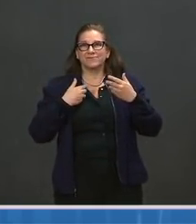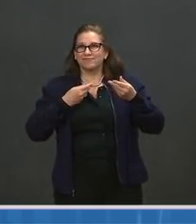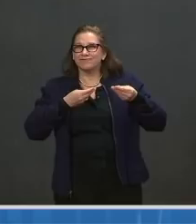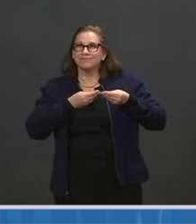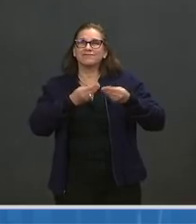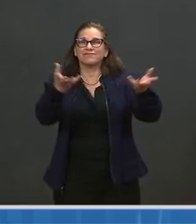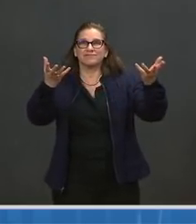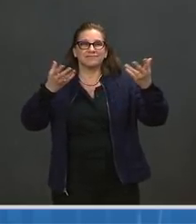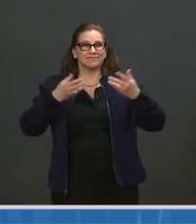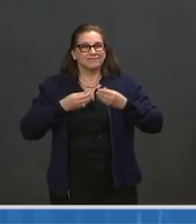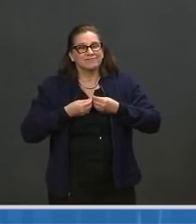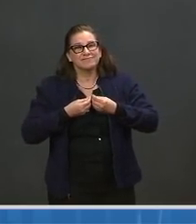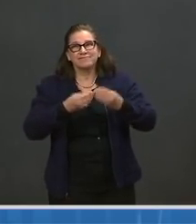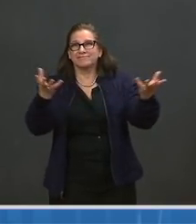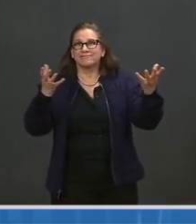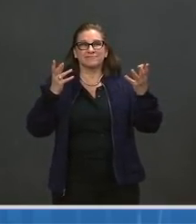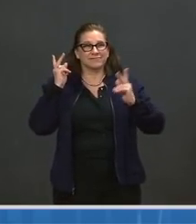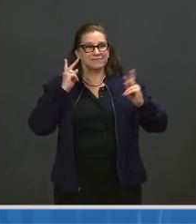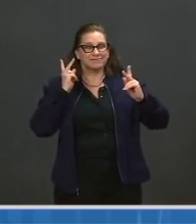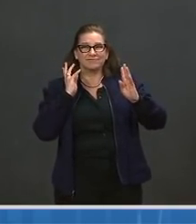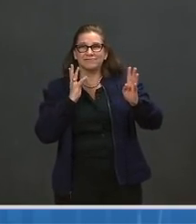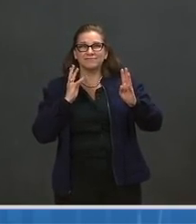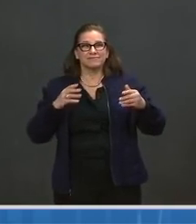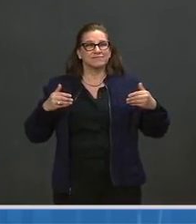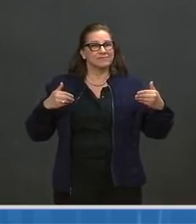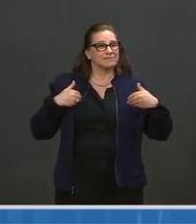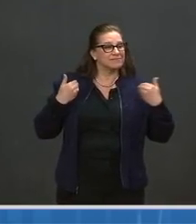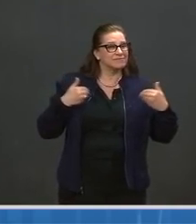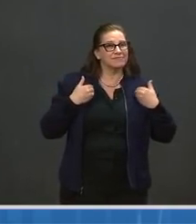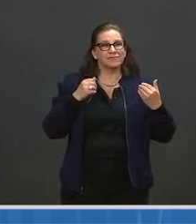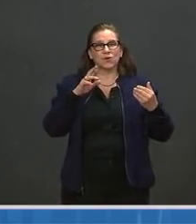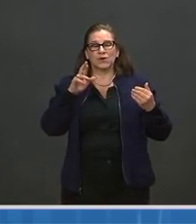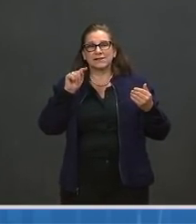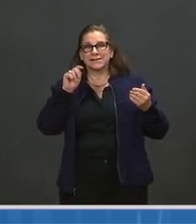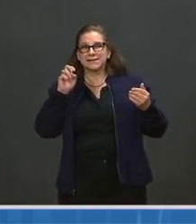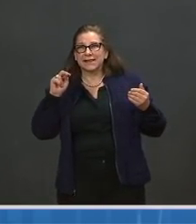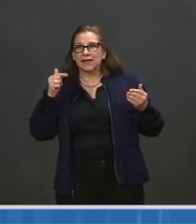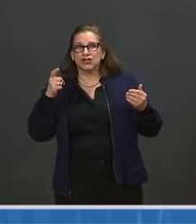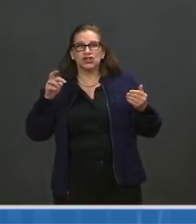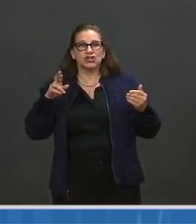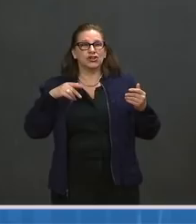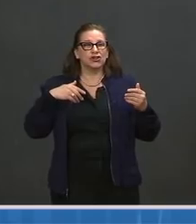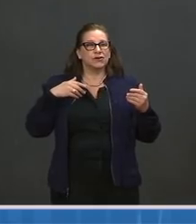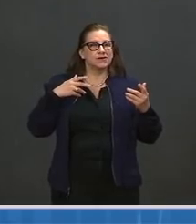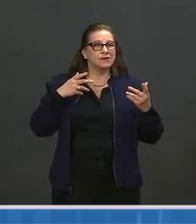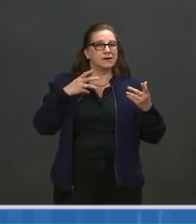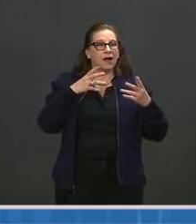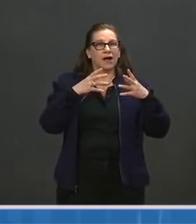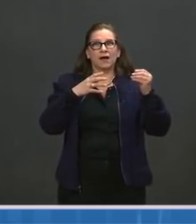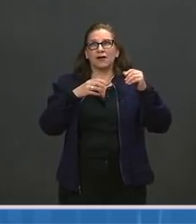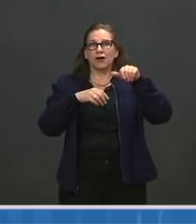whether it is sharing that supply with other countries, as we announced at the end of last week --